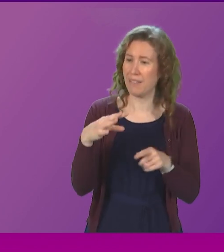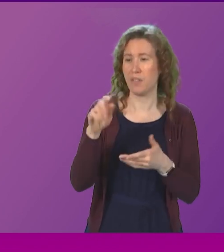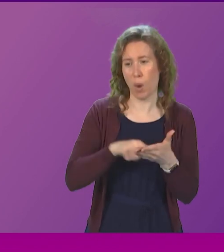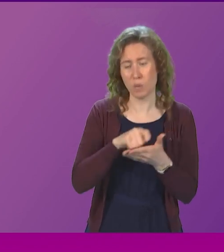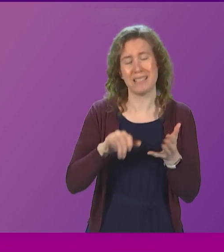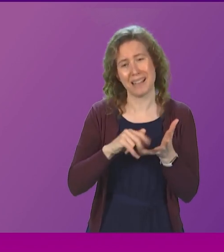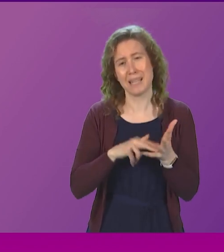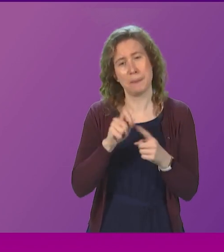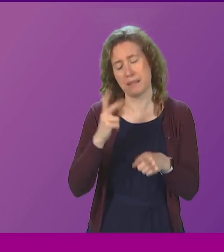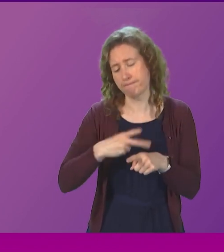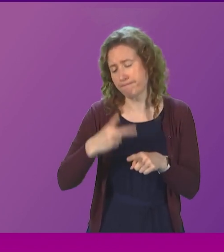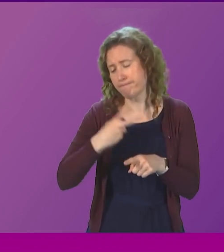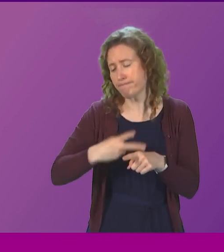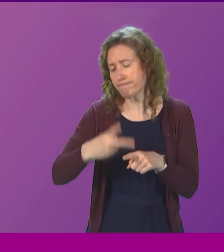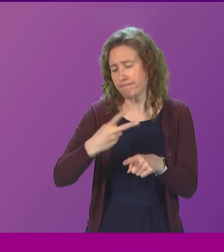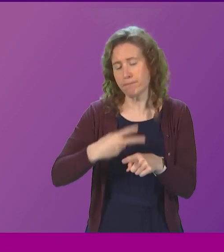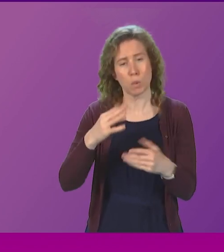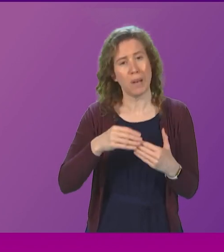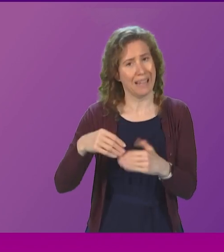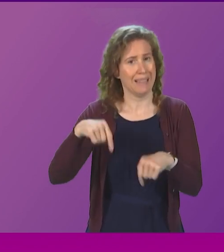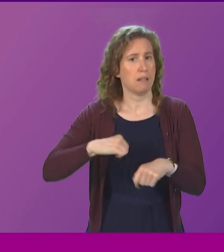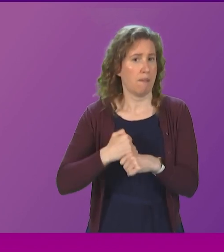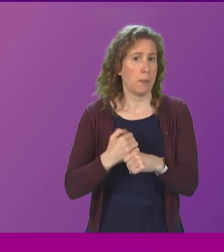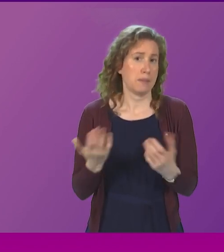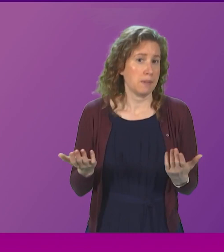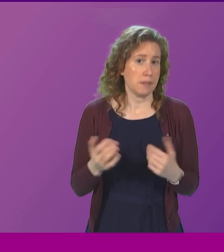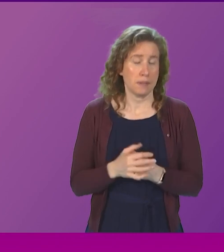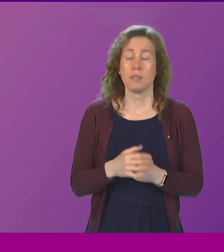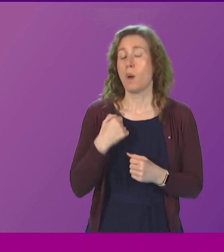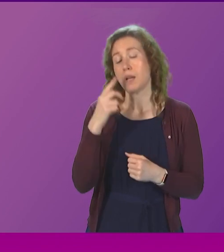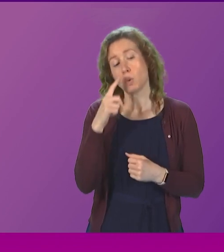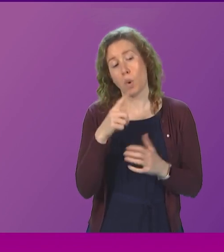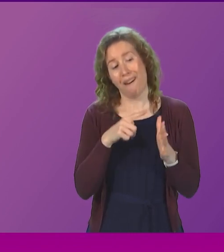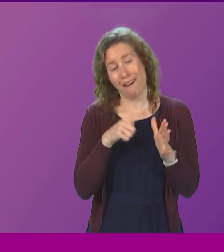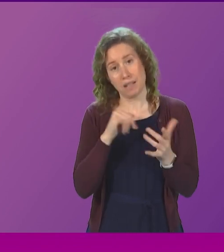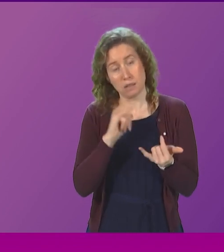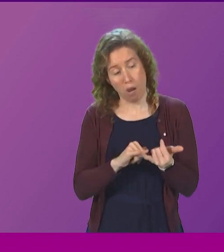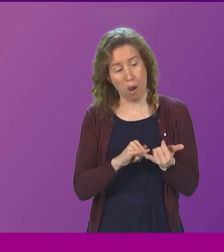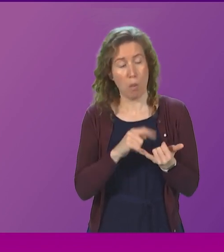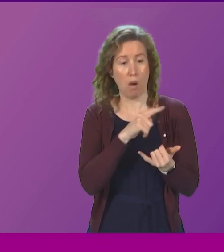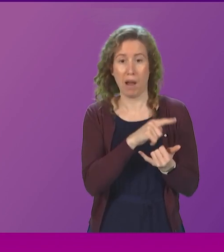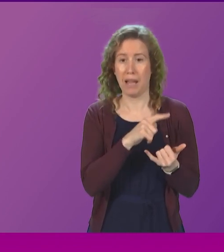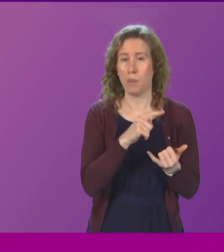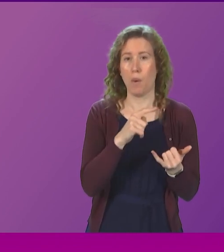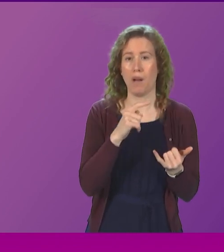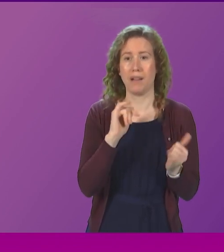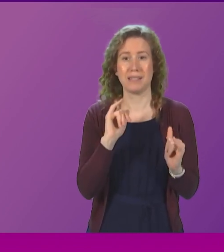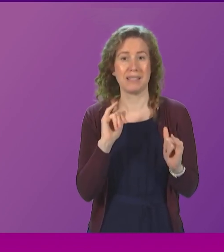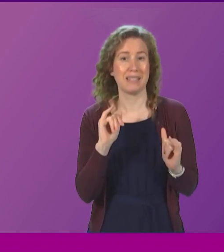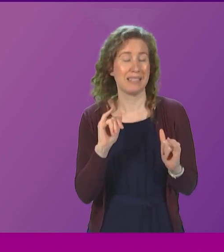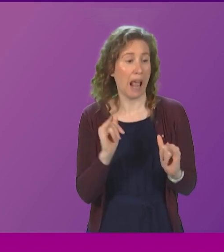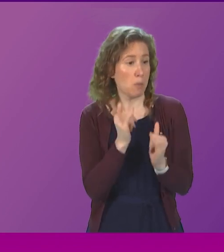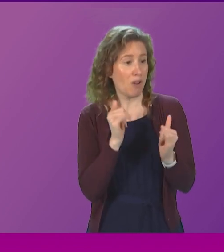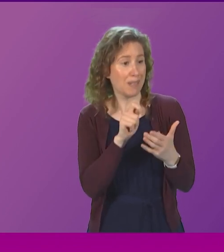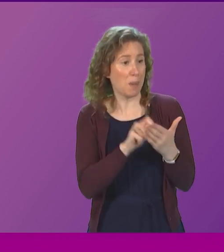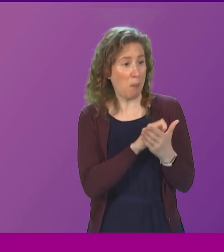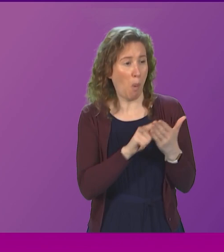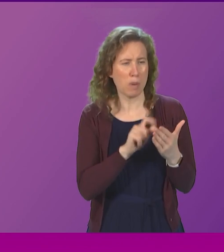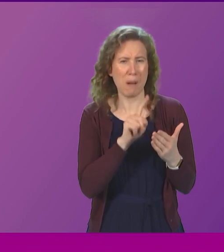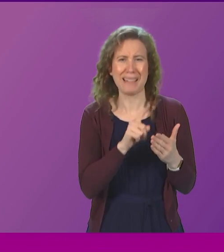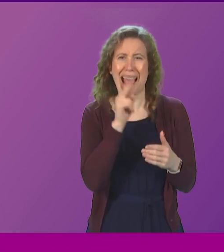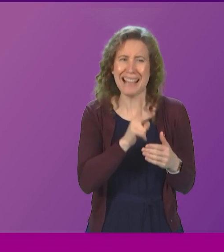I saw Anas Sarwar celebrating polls that, once again, put the Labour Party in second